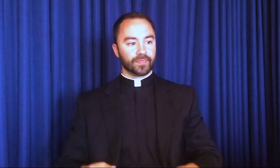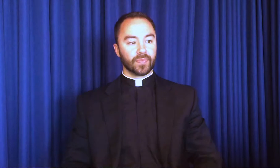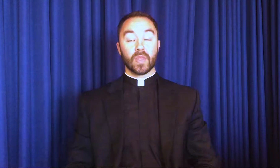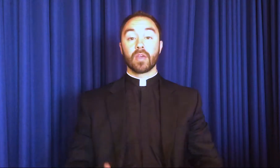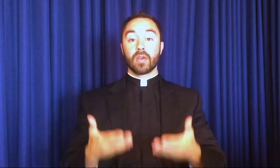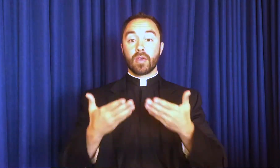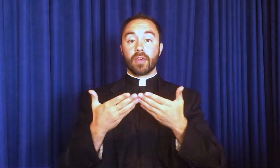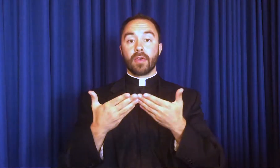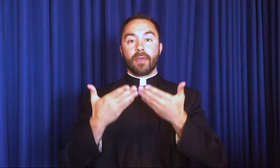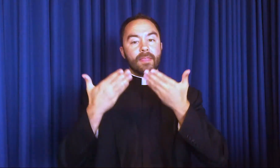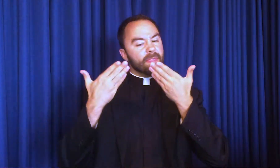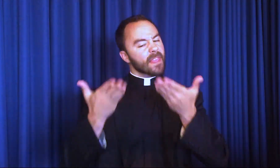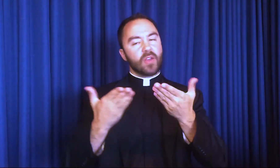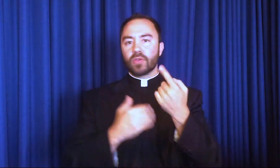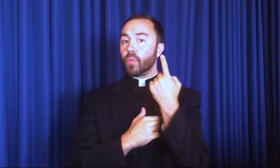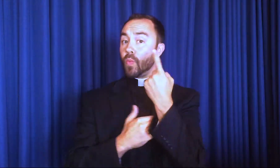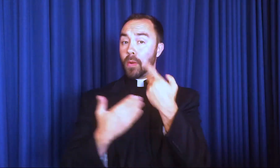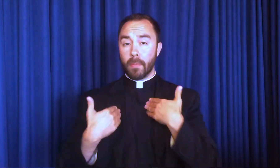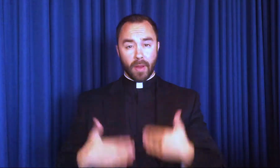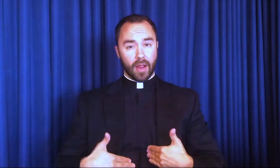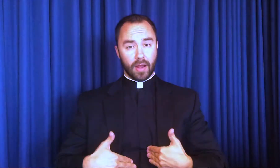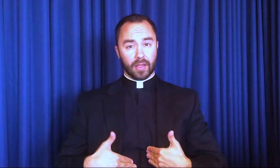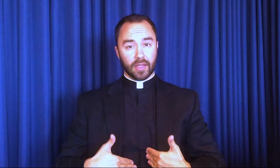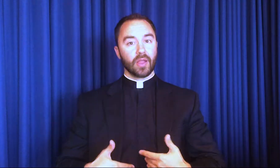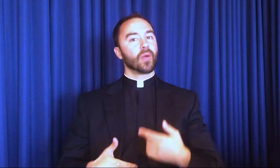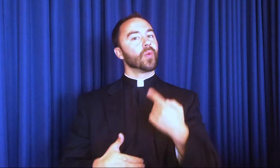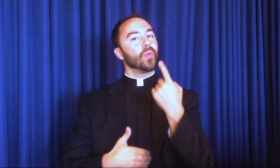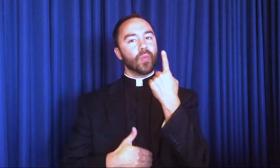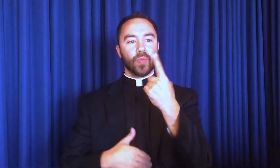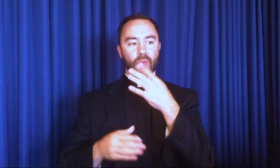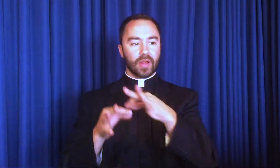letters of St. Paul he said there's one